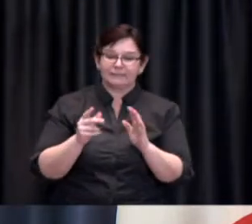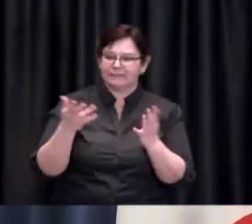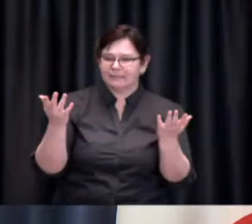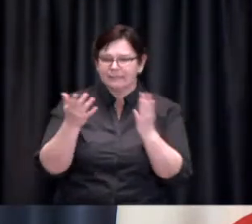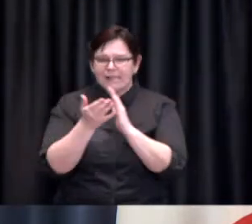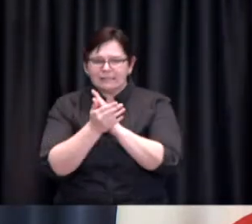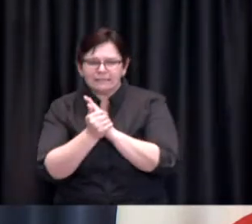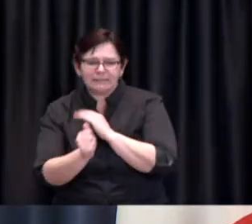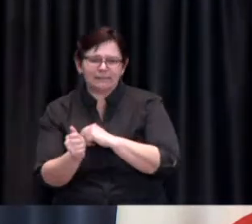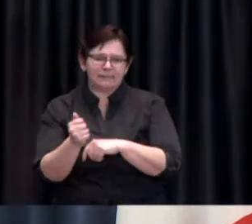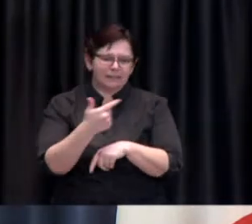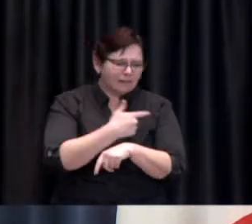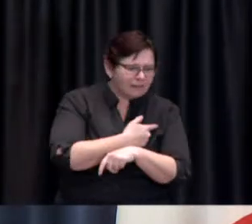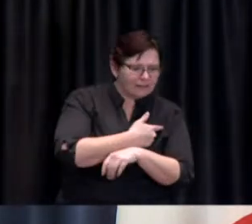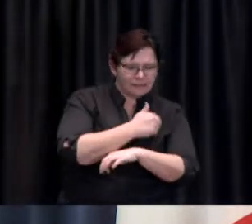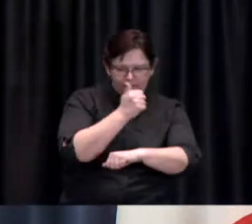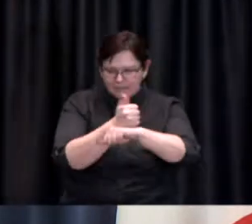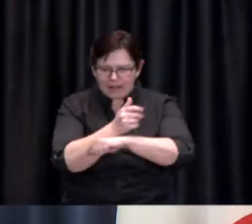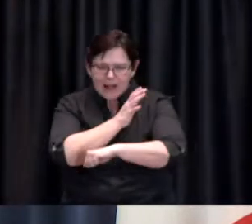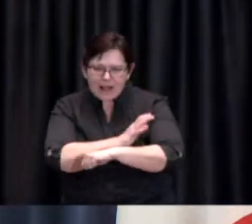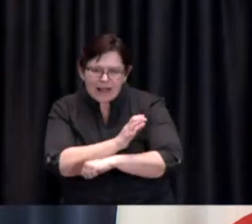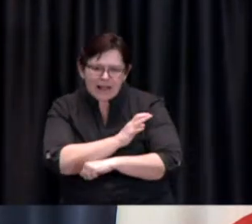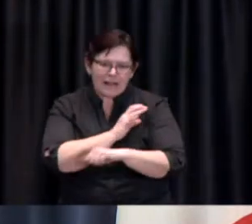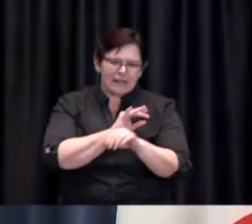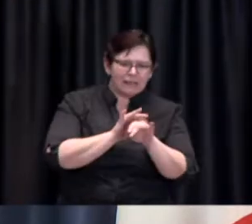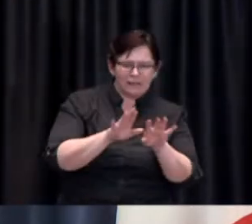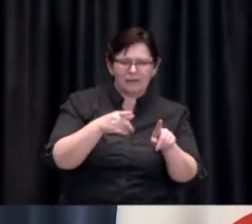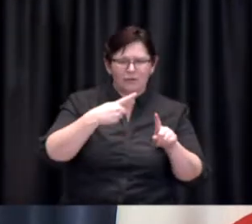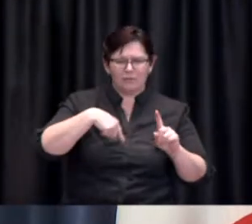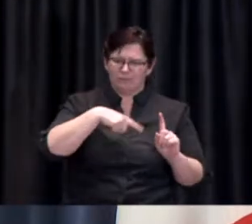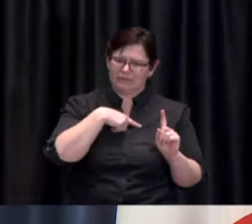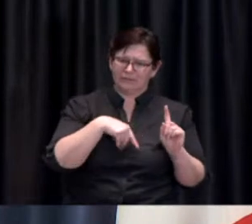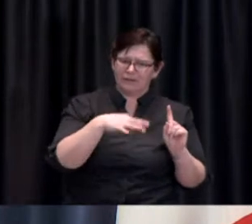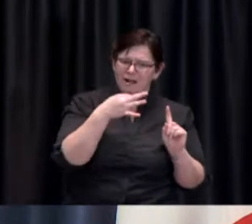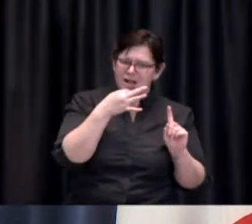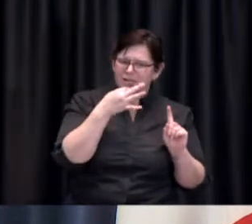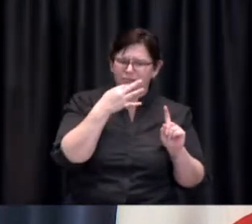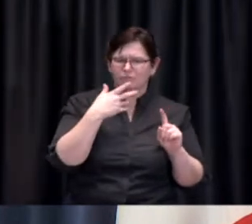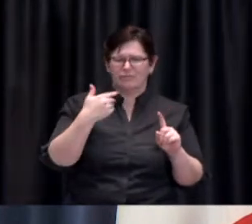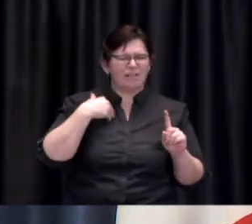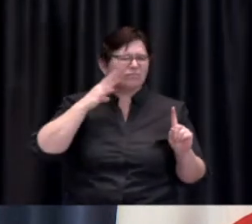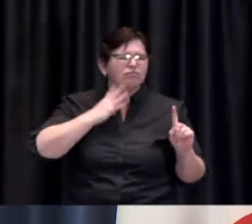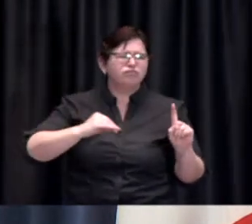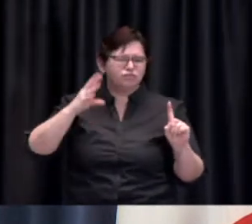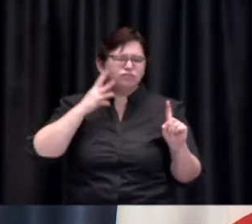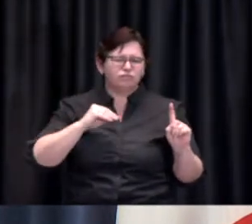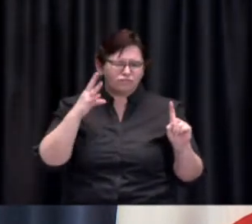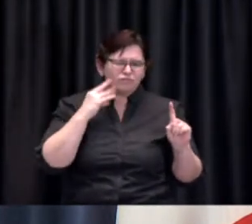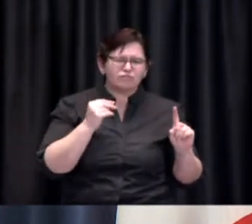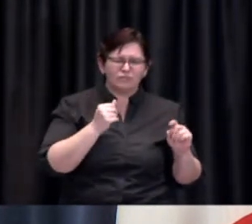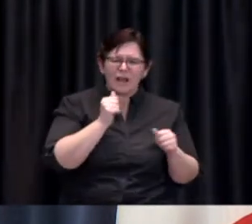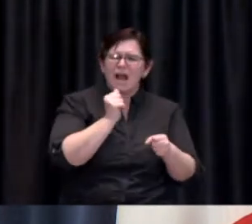we do have a great deal of expertise in this arena every single year we run school-based immunization